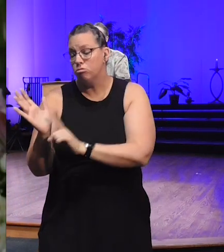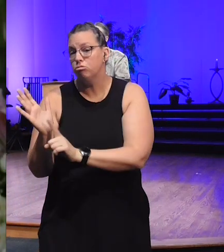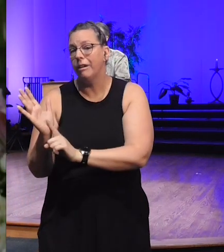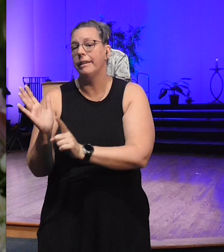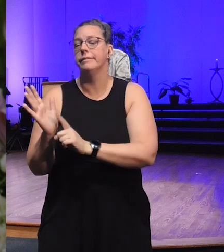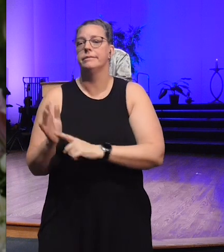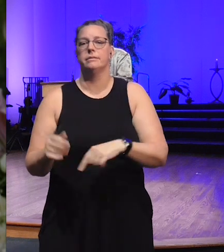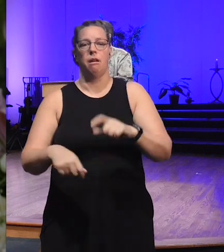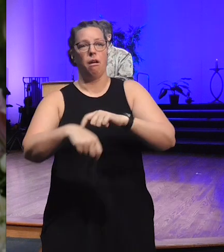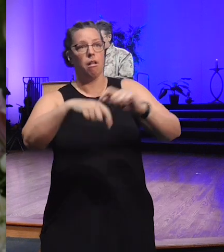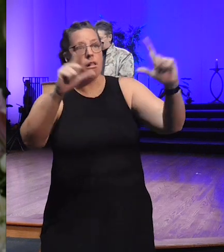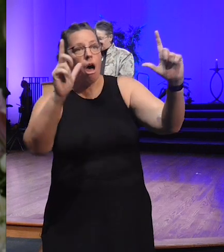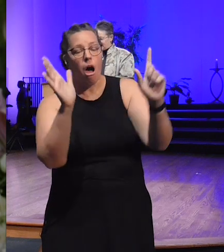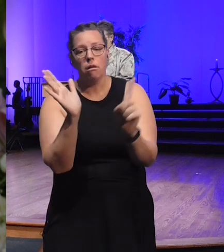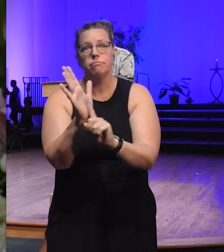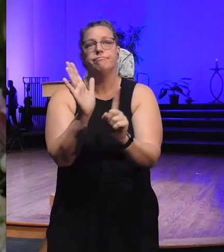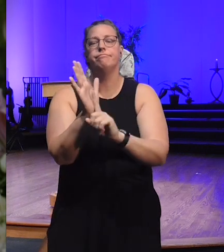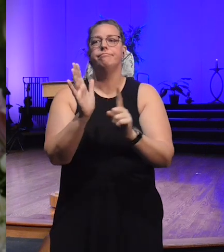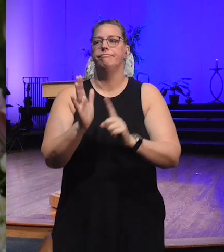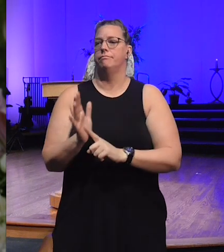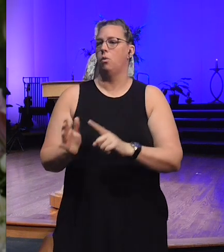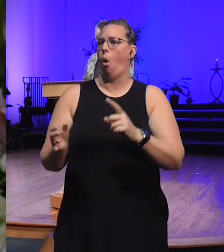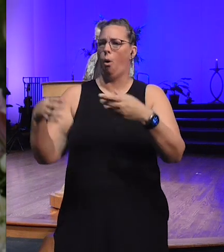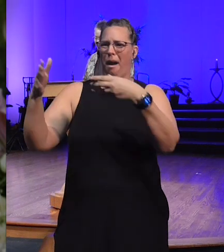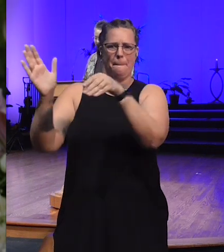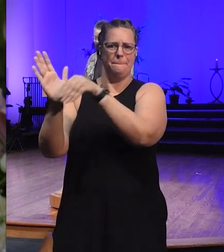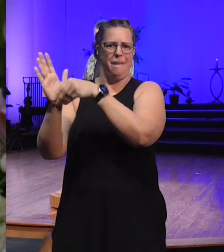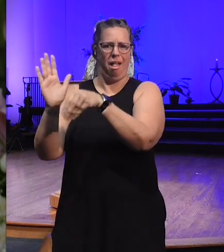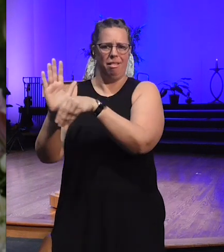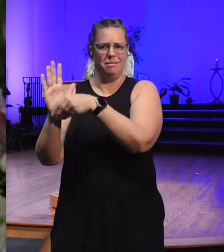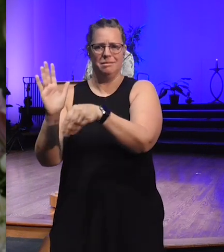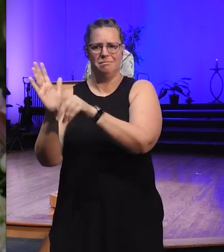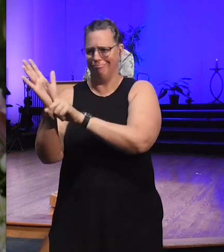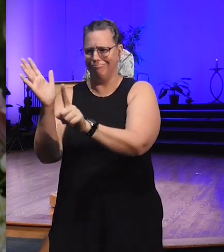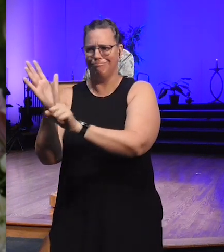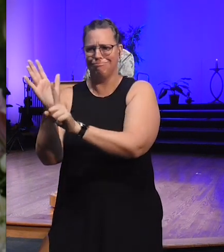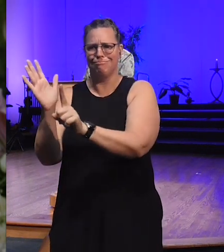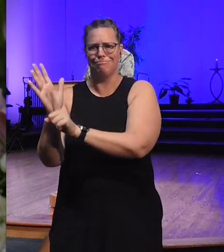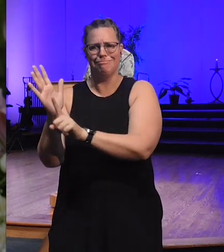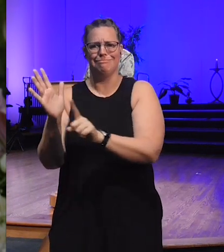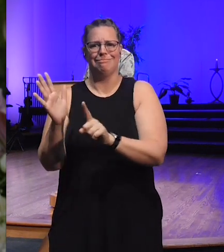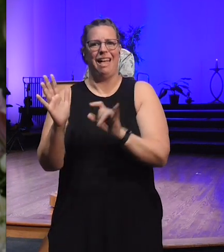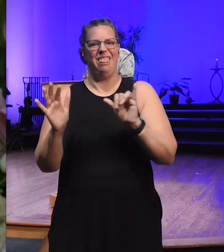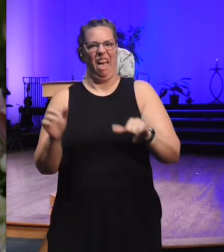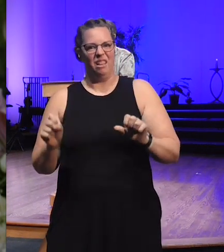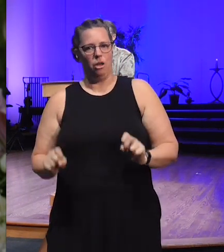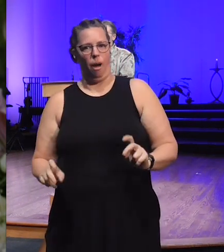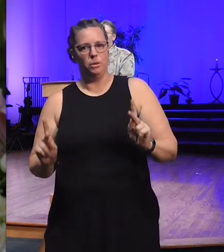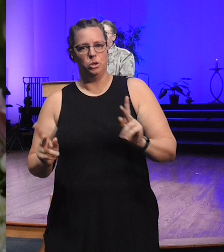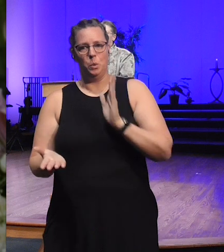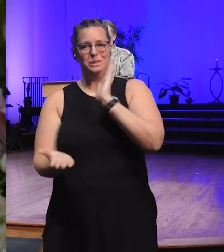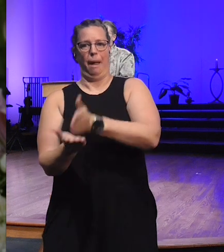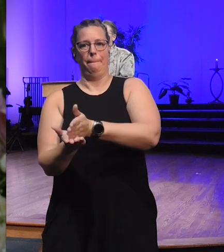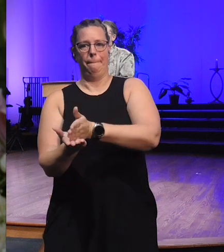the monastery Bell is invited we have a chance to stop whatever we're doing to stop our talking and